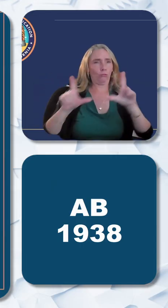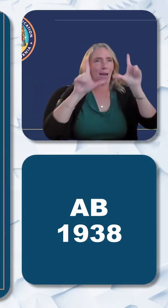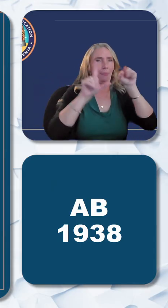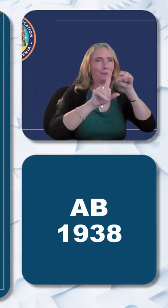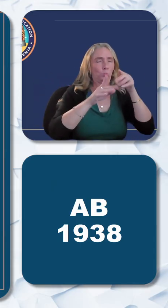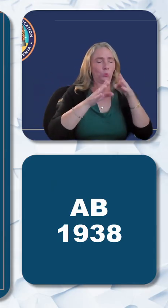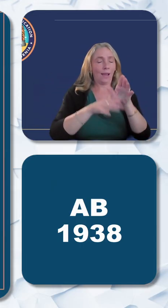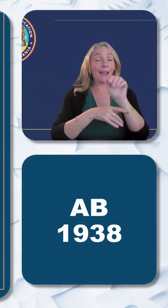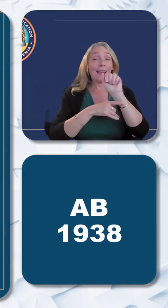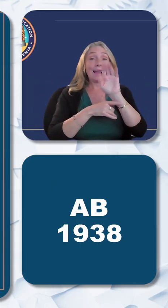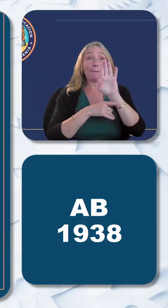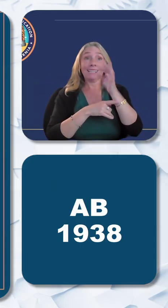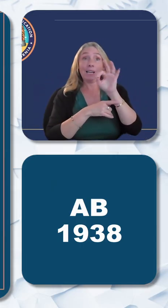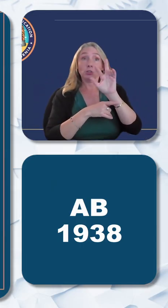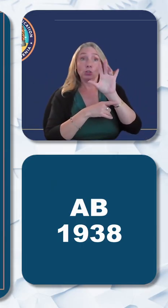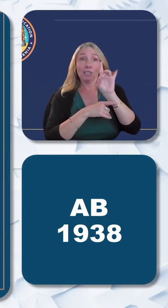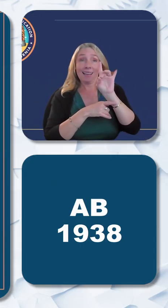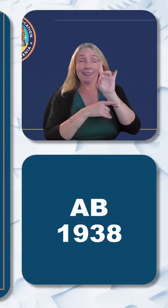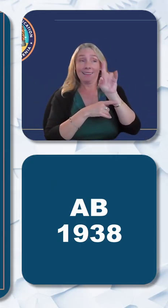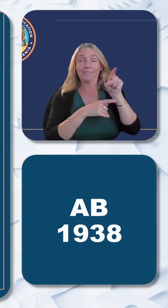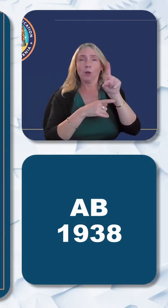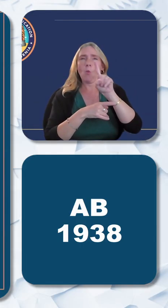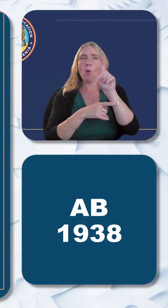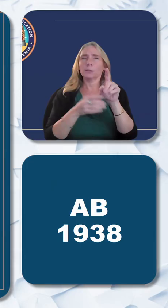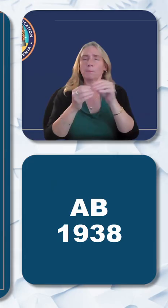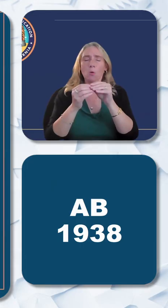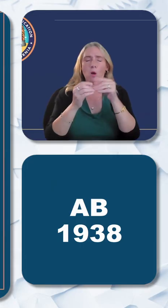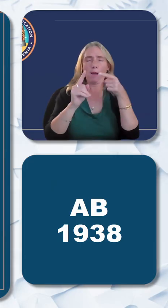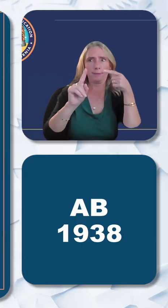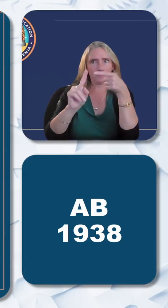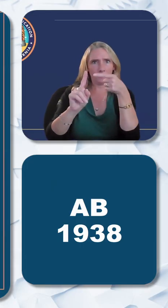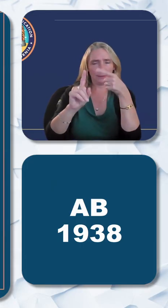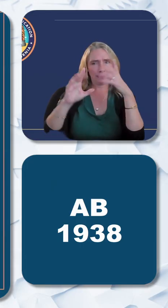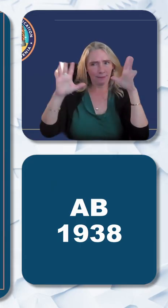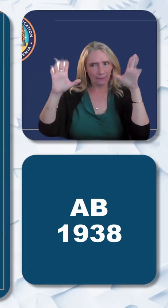general education? I really want to reframe this thought. AB 1938.